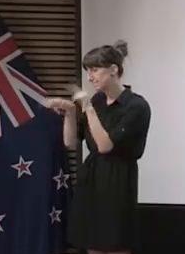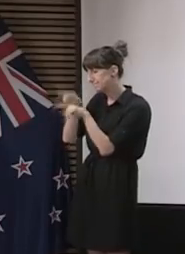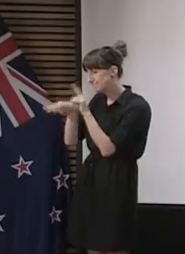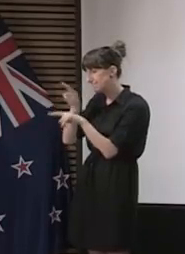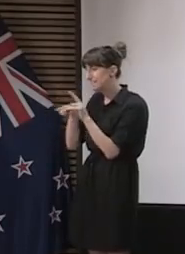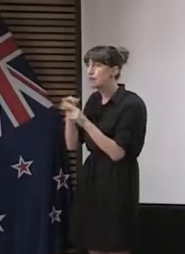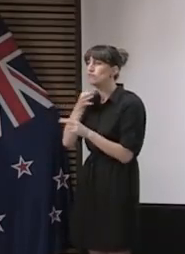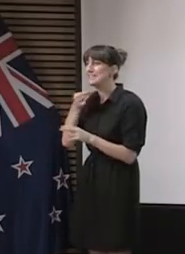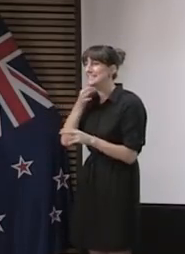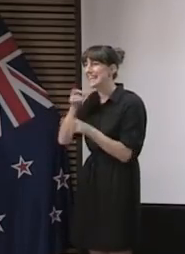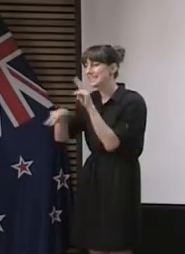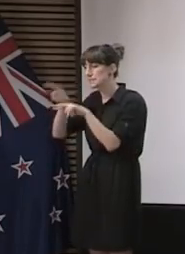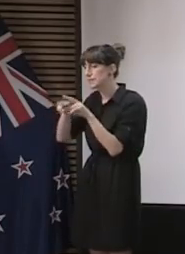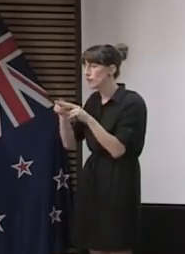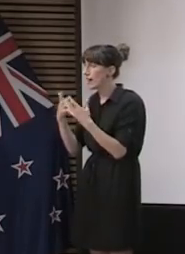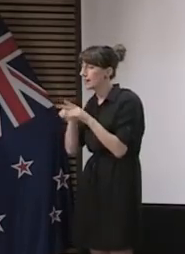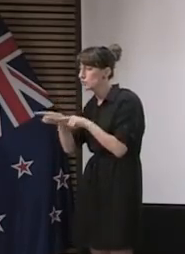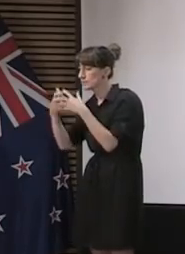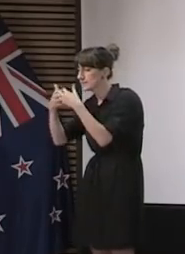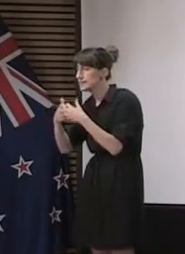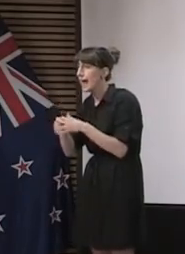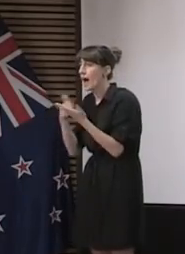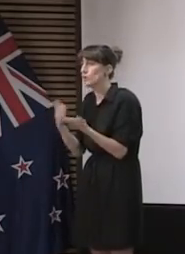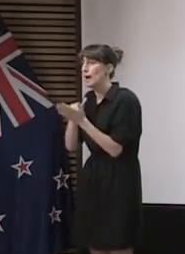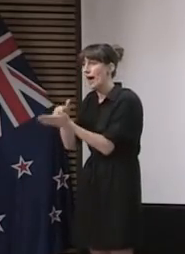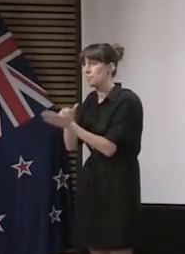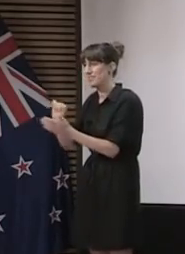course to make sure thatthere is no breach in theborder when those people comeback into New Zealand.